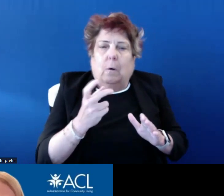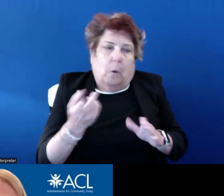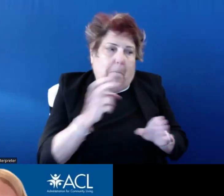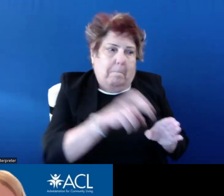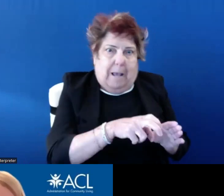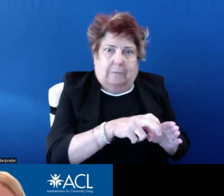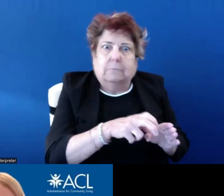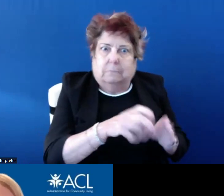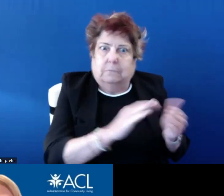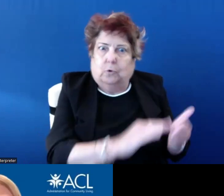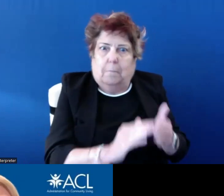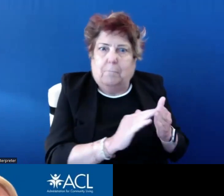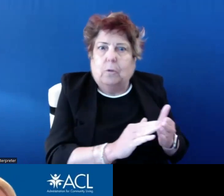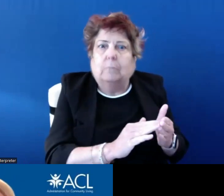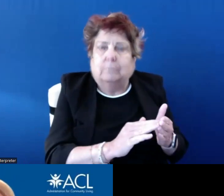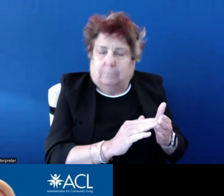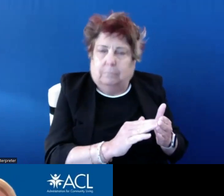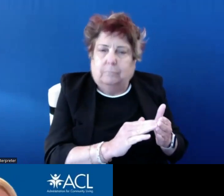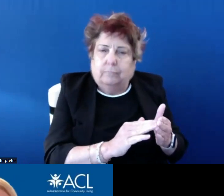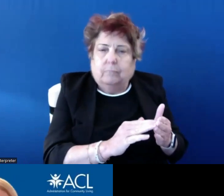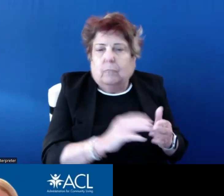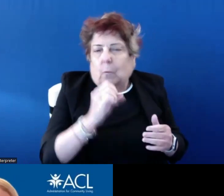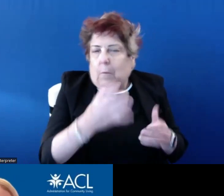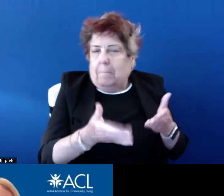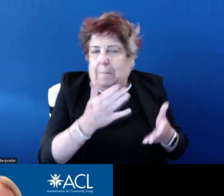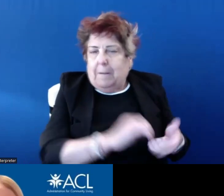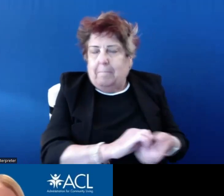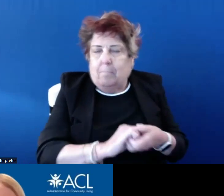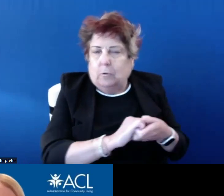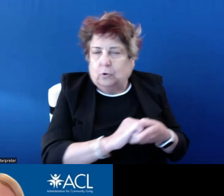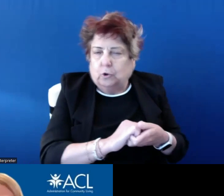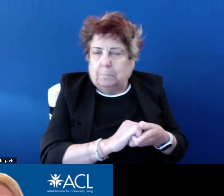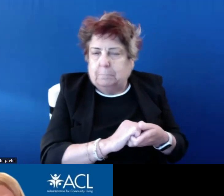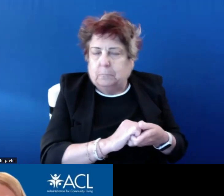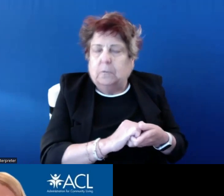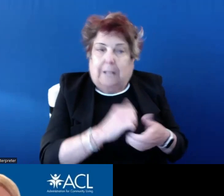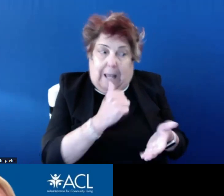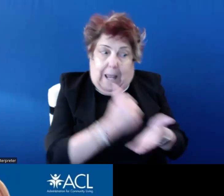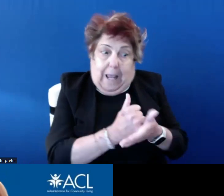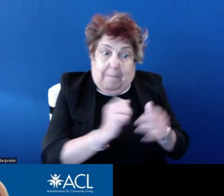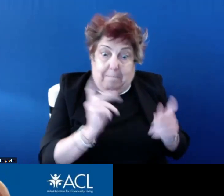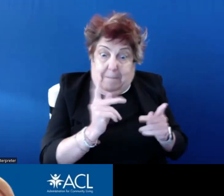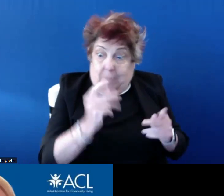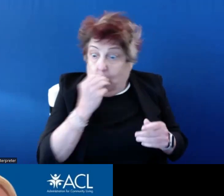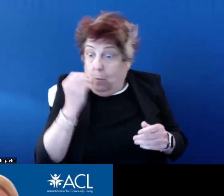with continuance of care where they are working together to help people transition from homelessness to permanent housing